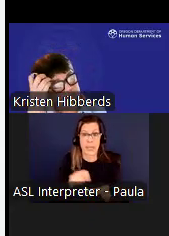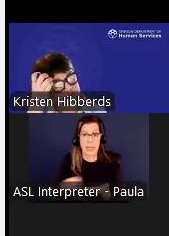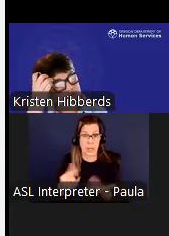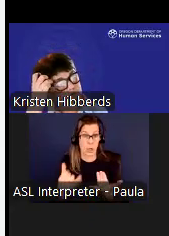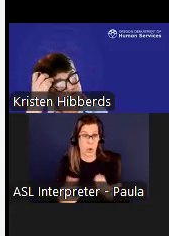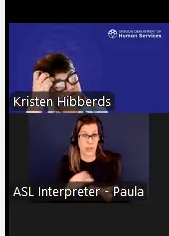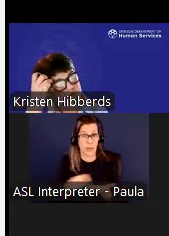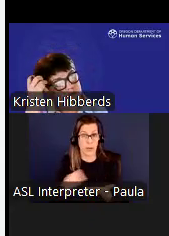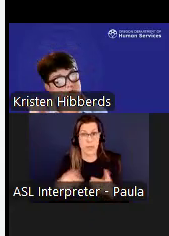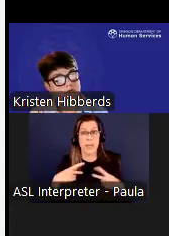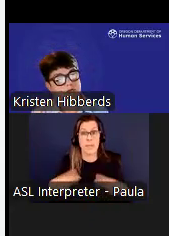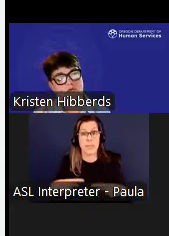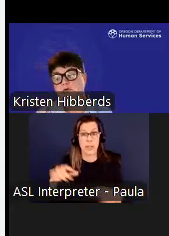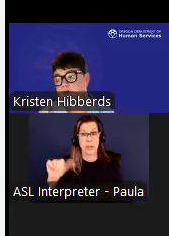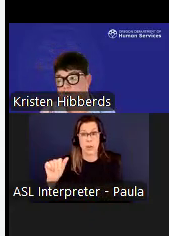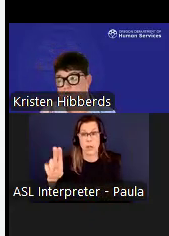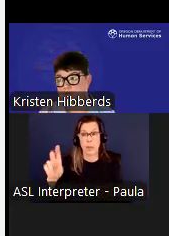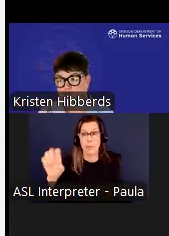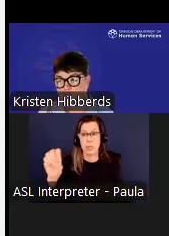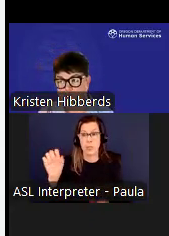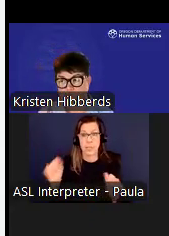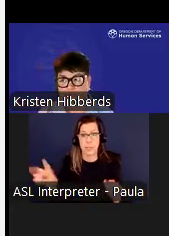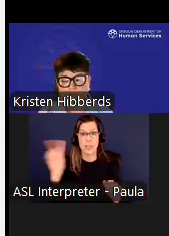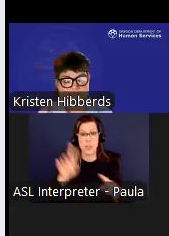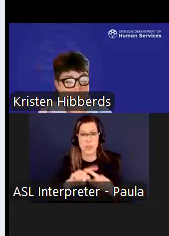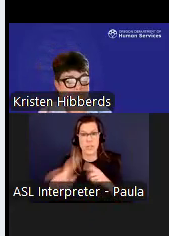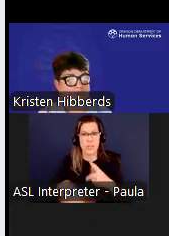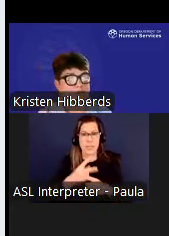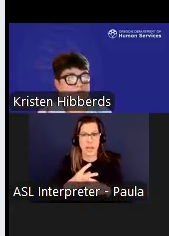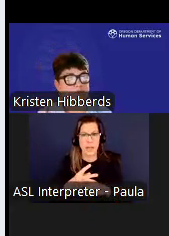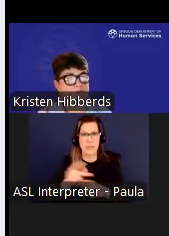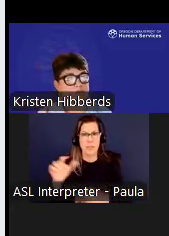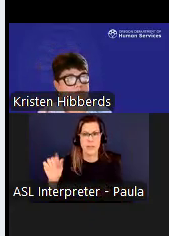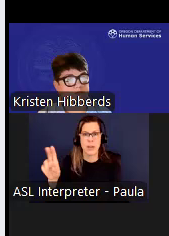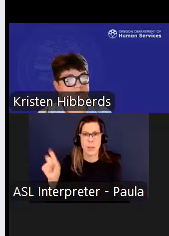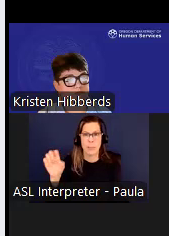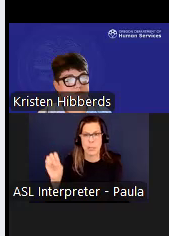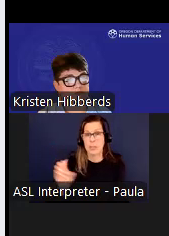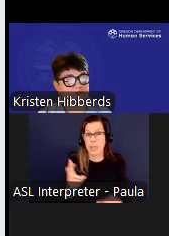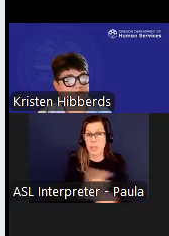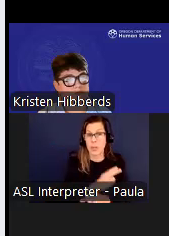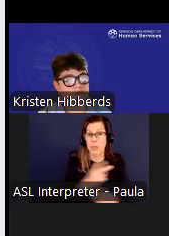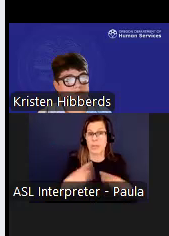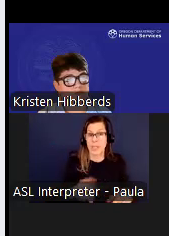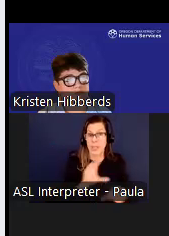abuse can be two different types of physical abuse. There is the use of physical force or, you know,